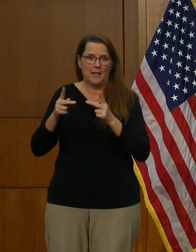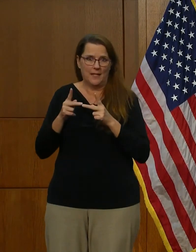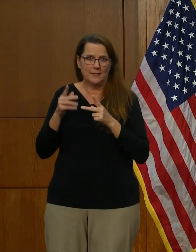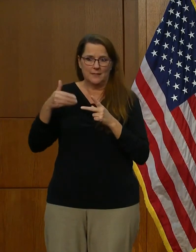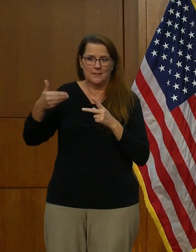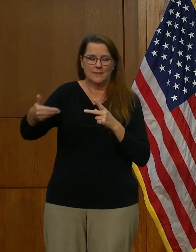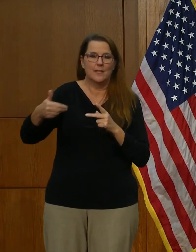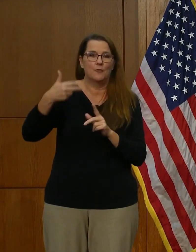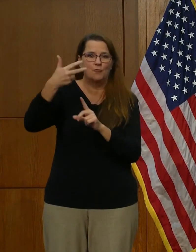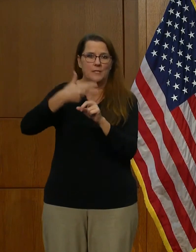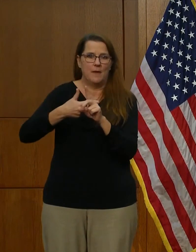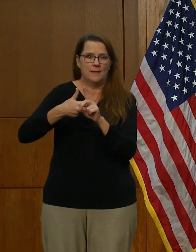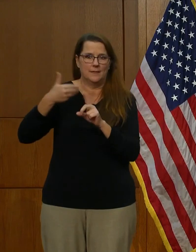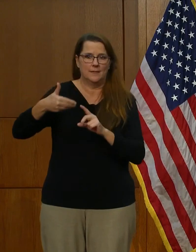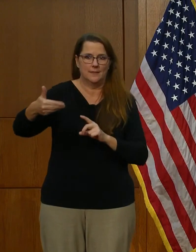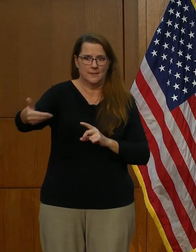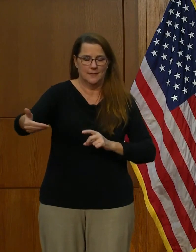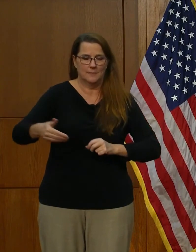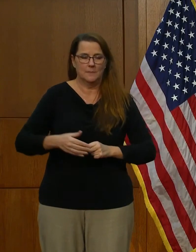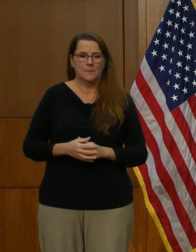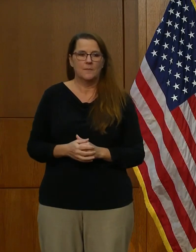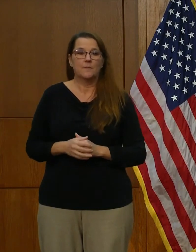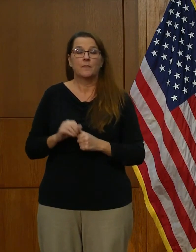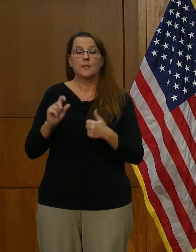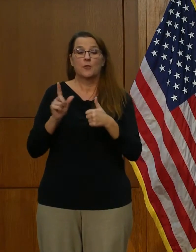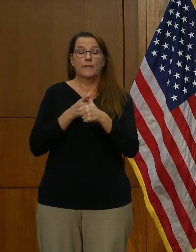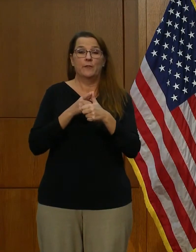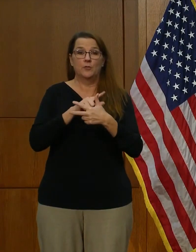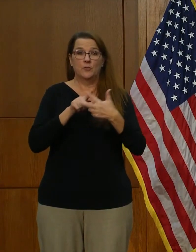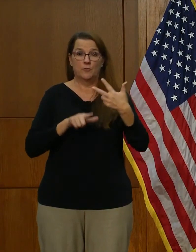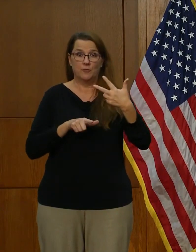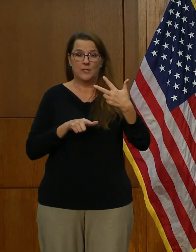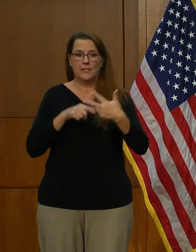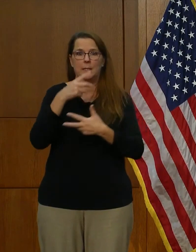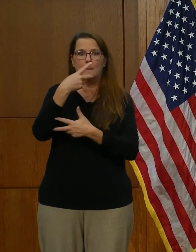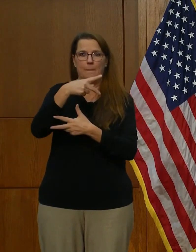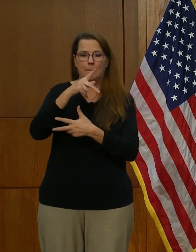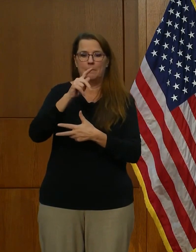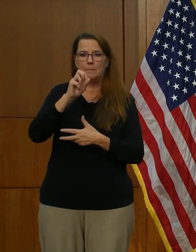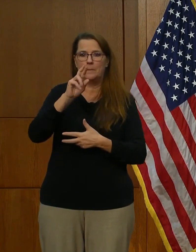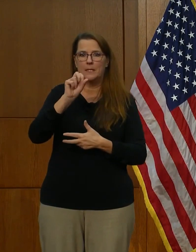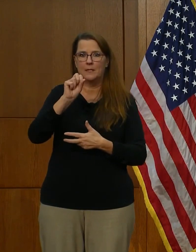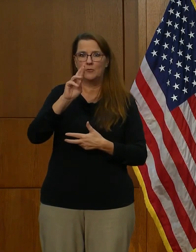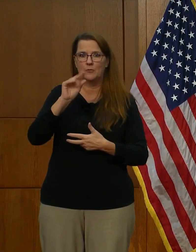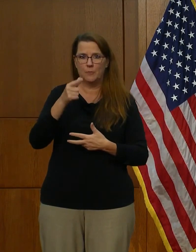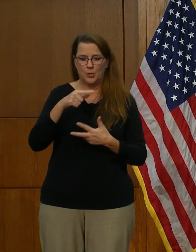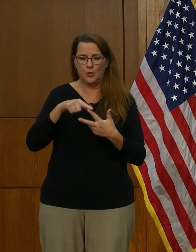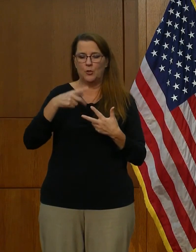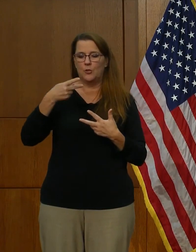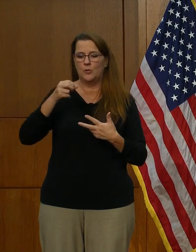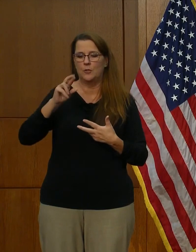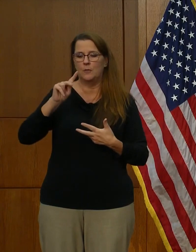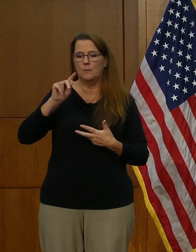HOPEFULLY UP TO 13 THAT WILL HAVE OVER THE NEXT THREE MONTH PERIOD. AND SO THIS FIRST GROUP